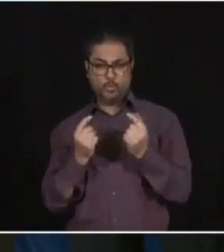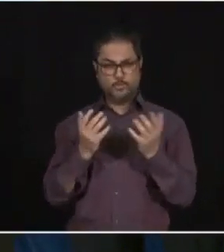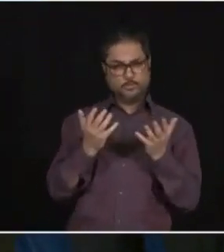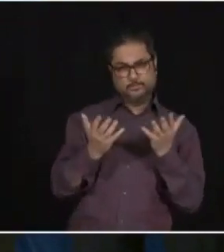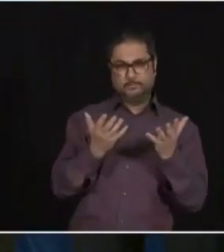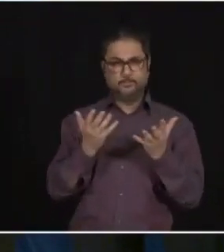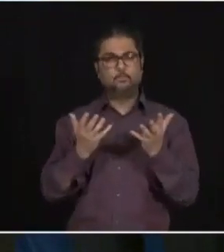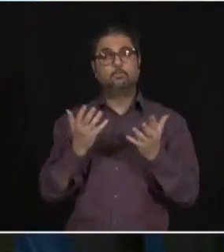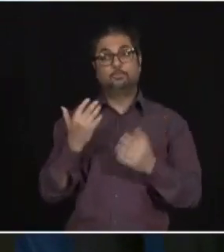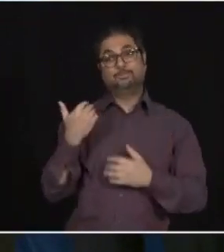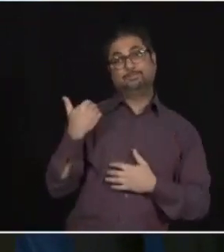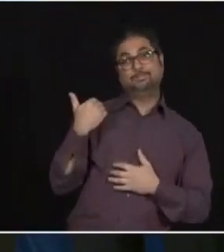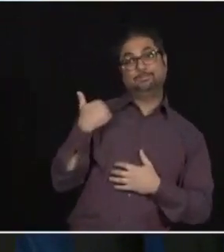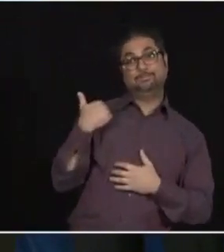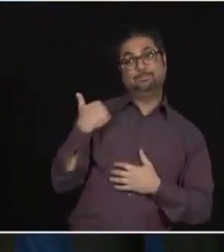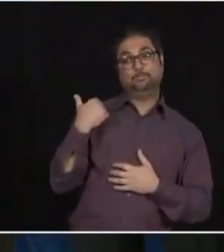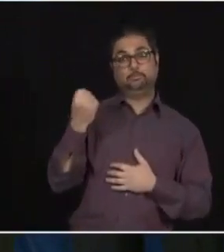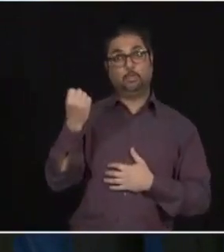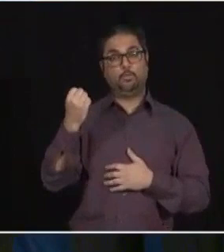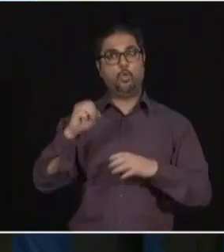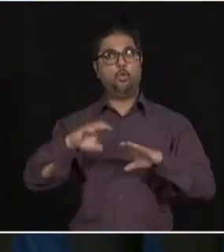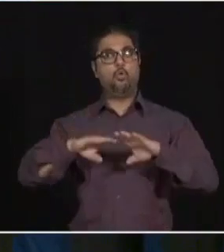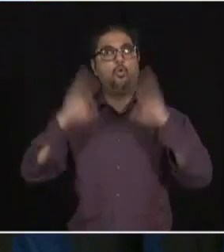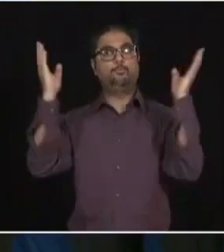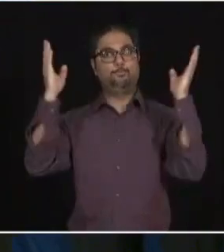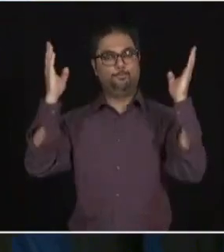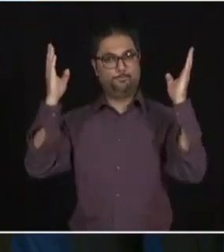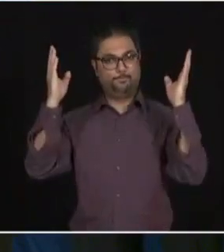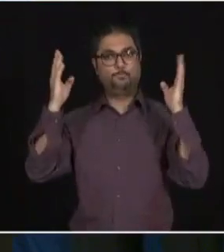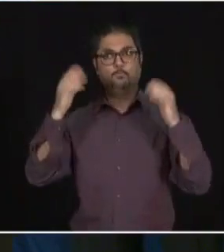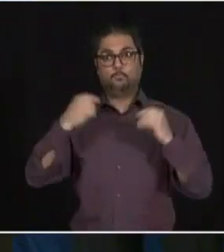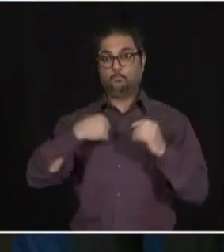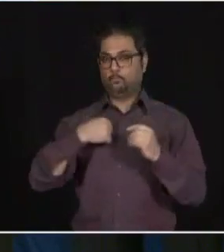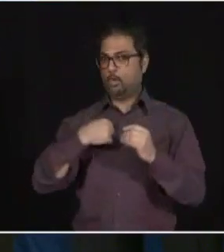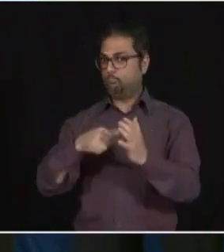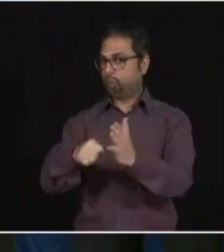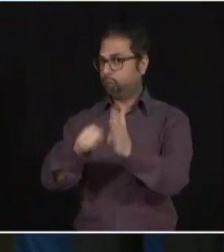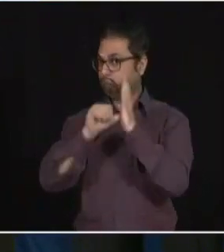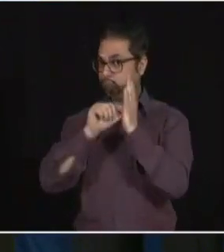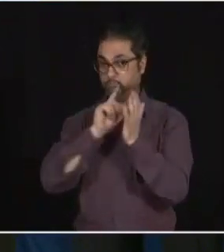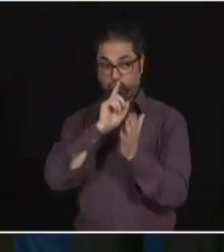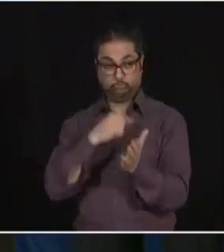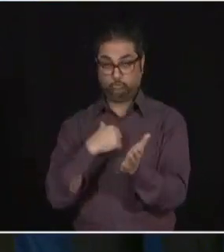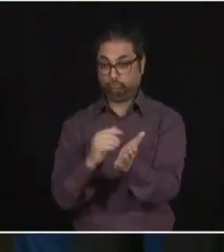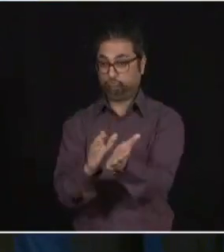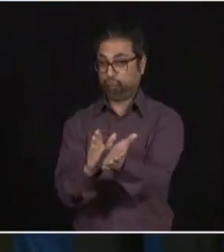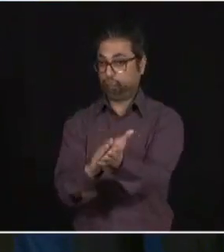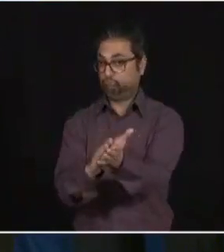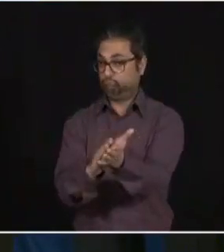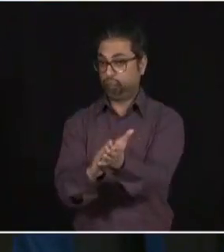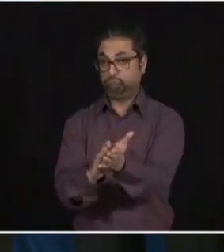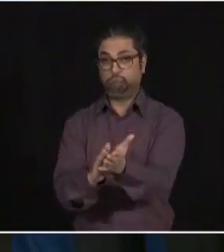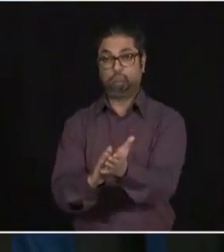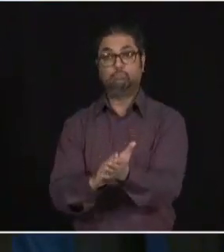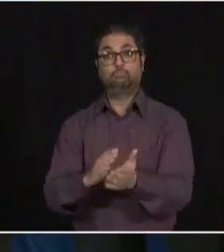were quite actually impressed. We got reports from our conservation officers, who were very pleased with the conduct of